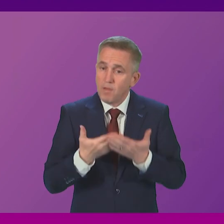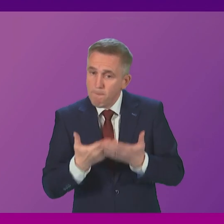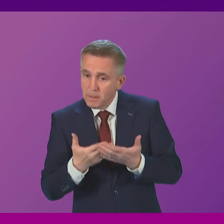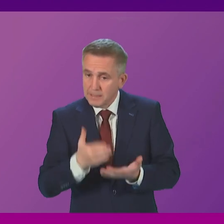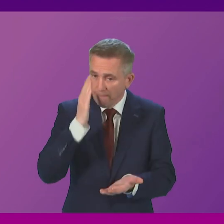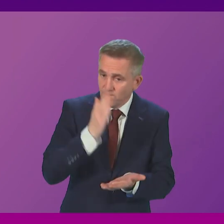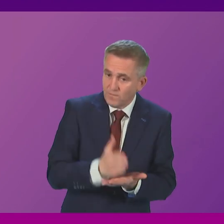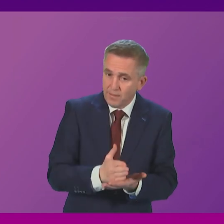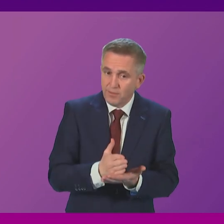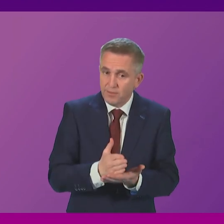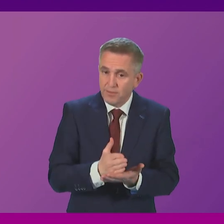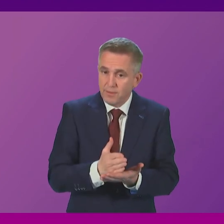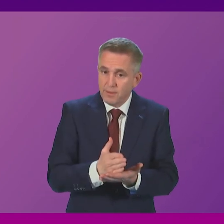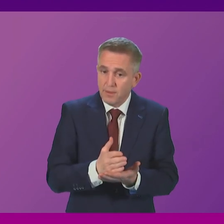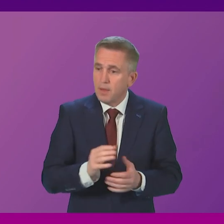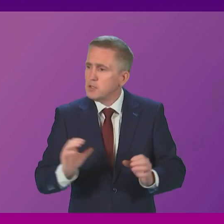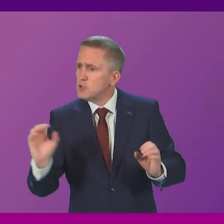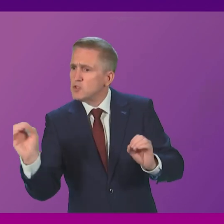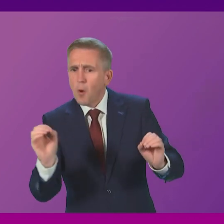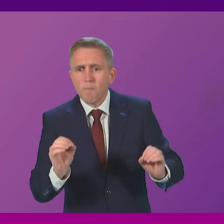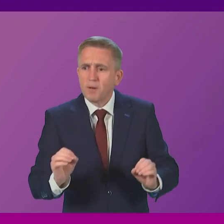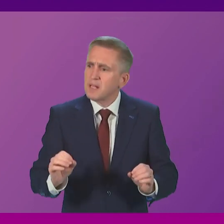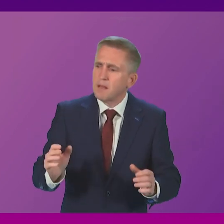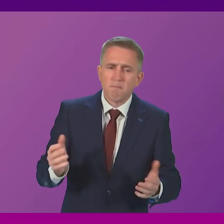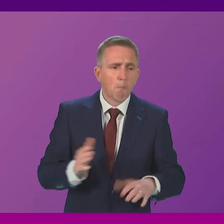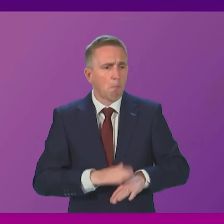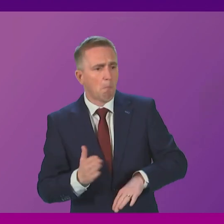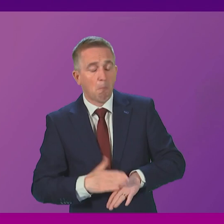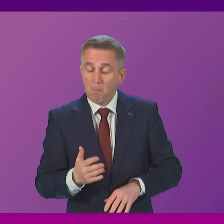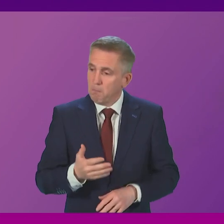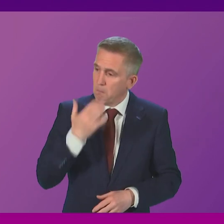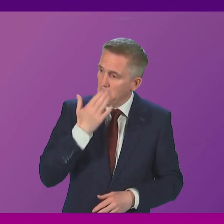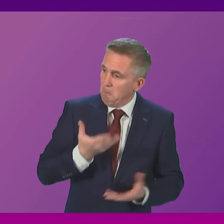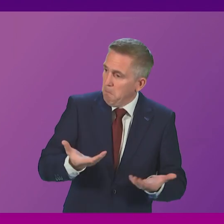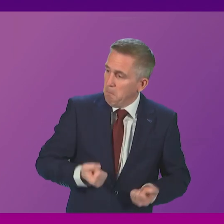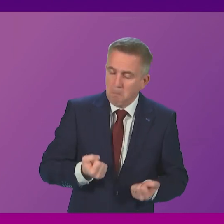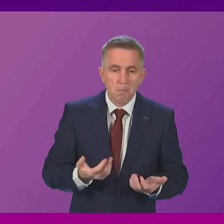The fact that no one bats an eyelid at that tells me that we are making progress in our